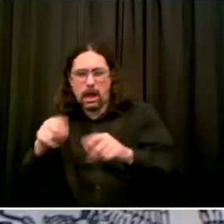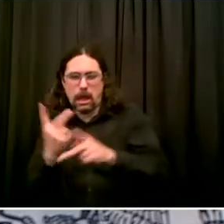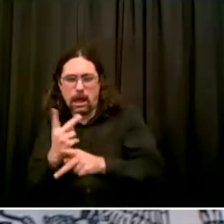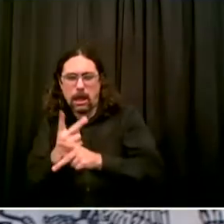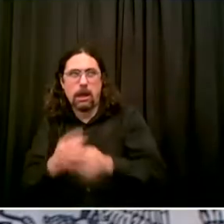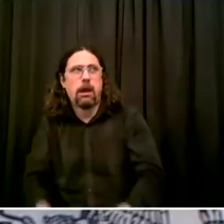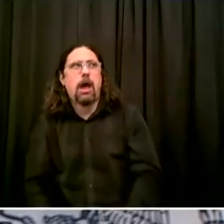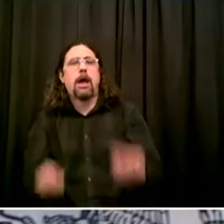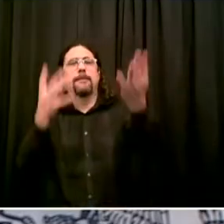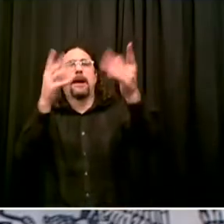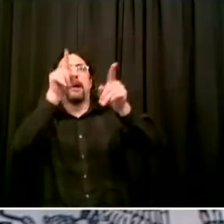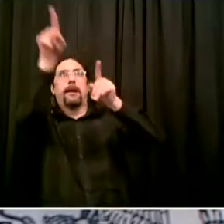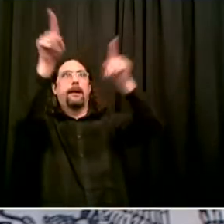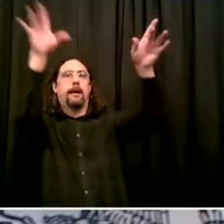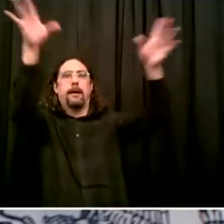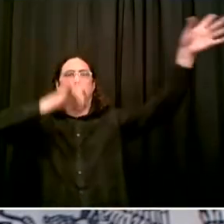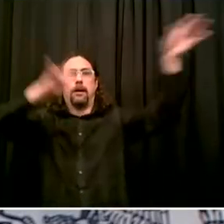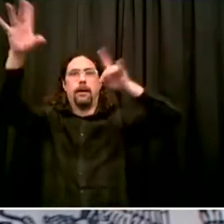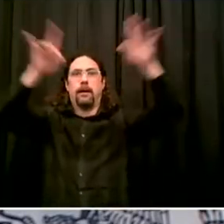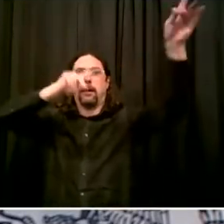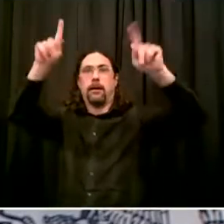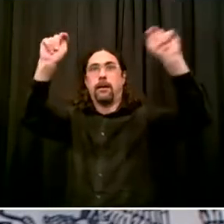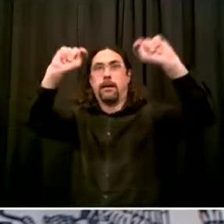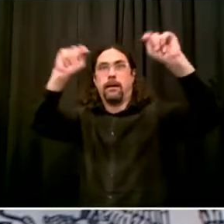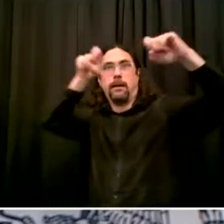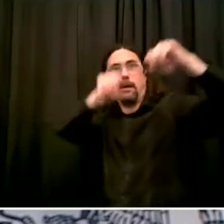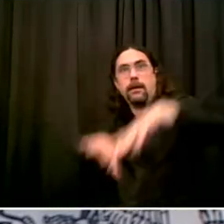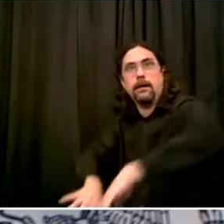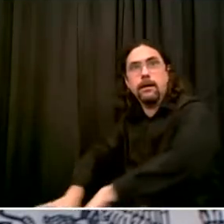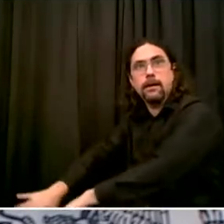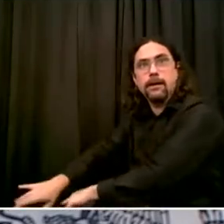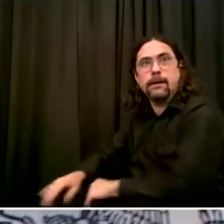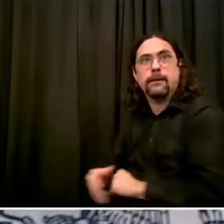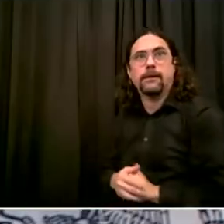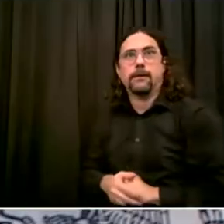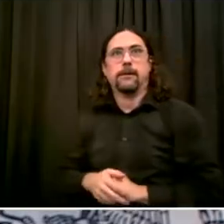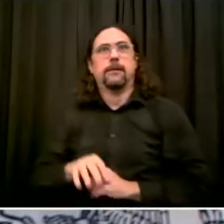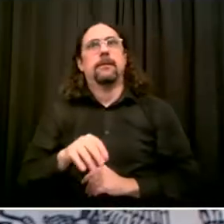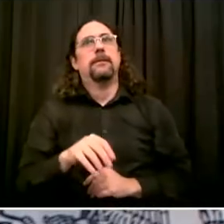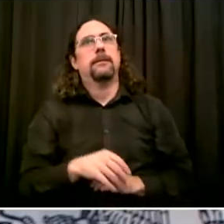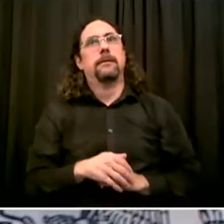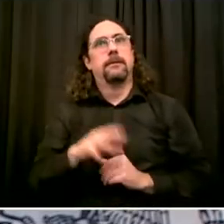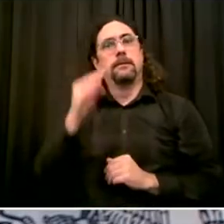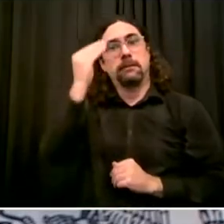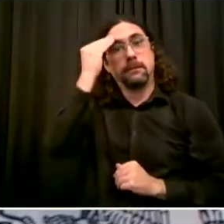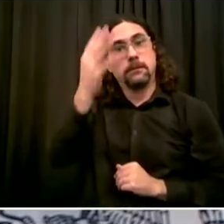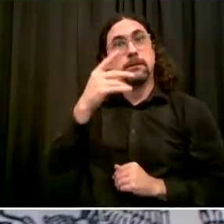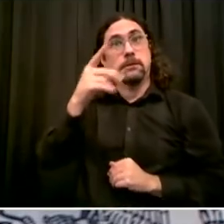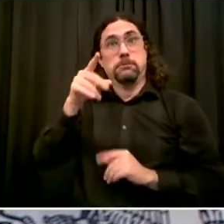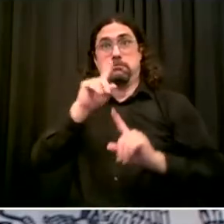IT CAN GET HYPER- LOCAL, YOU CAN TEST SEWER LINES. I AM WONDERING